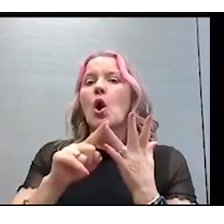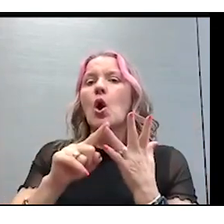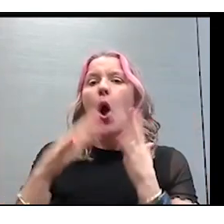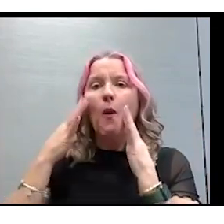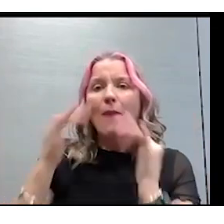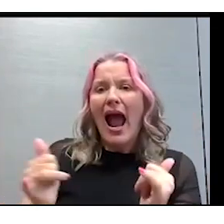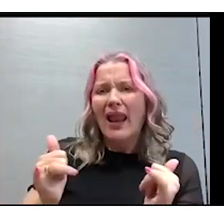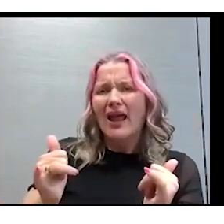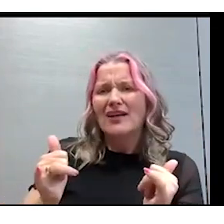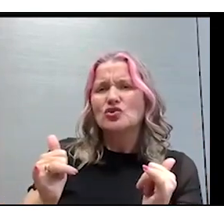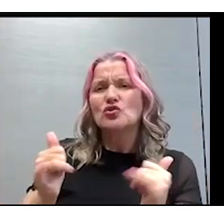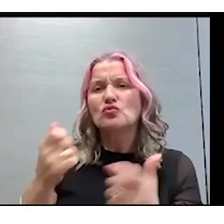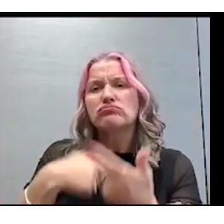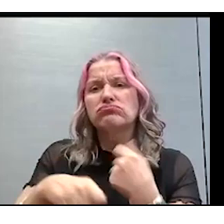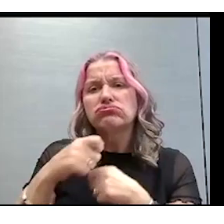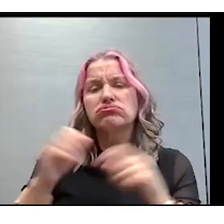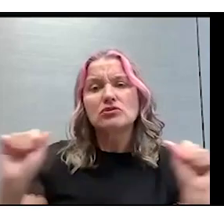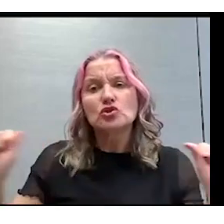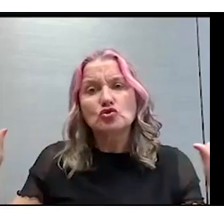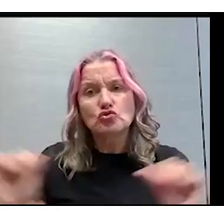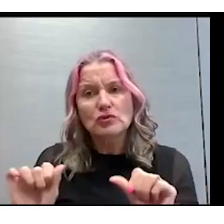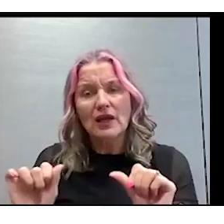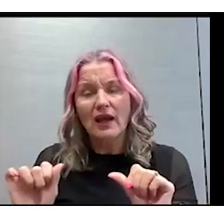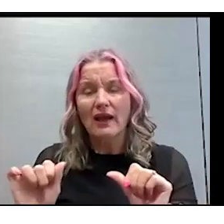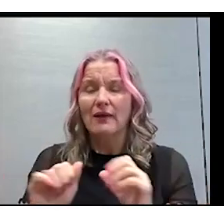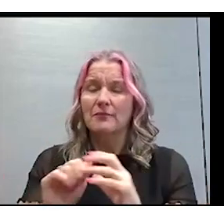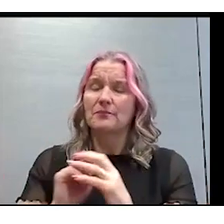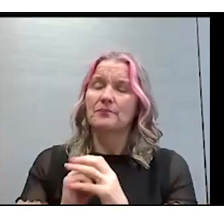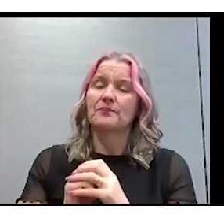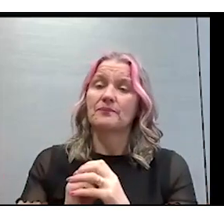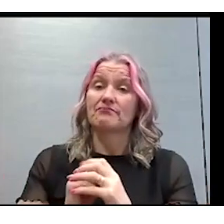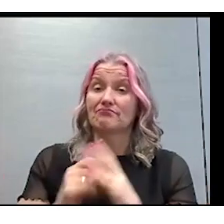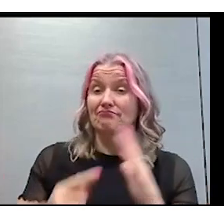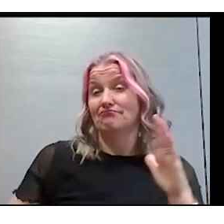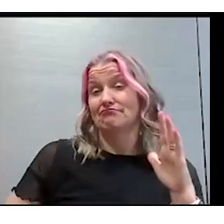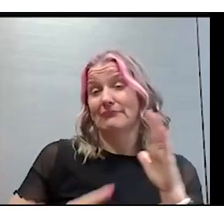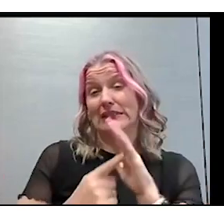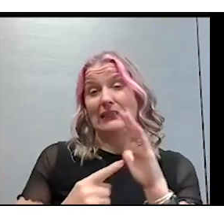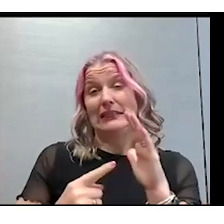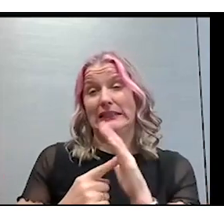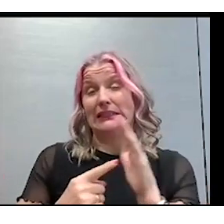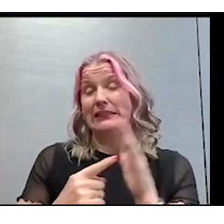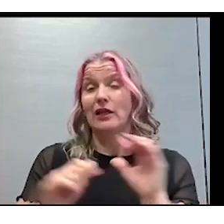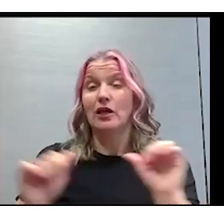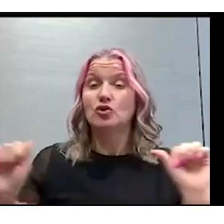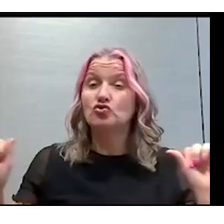So that is shorter. And the key is really having short and then